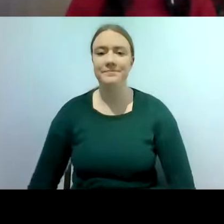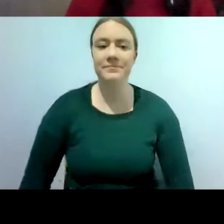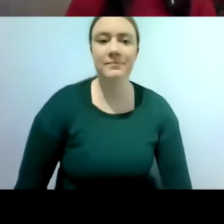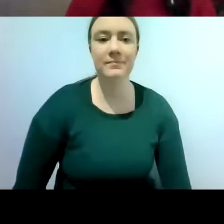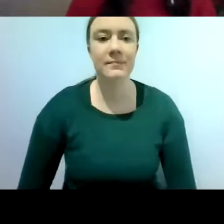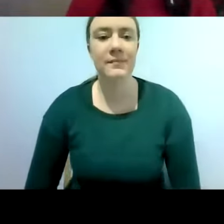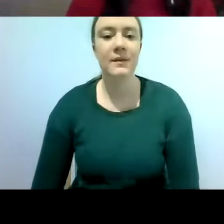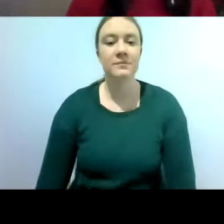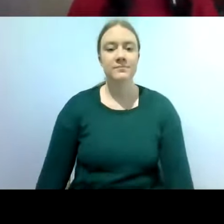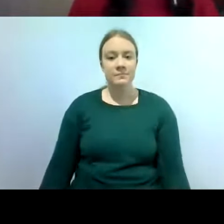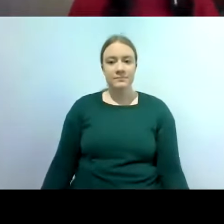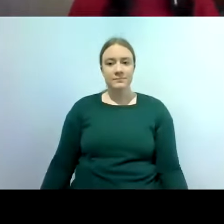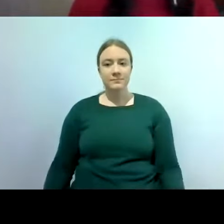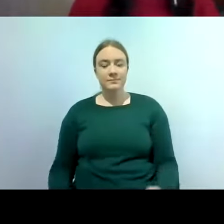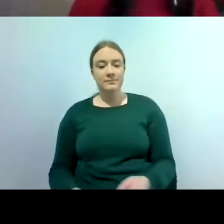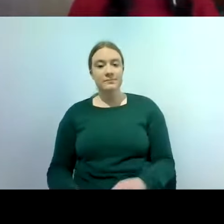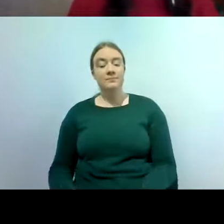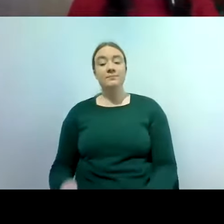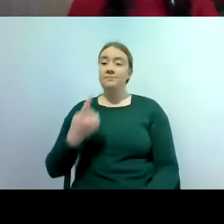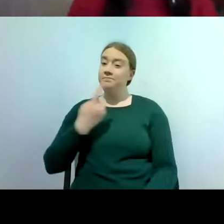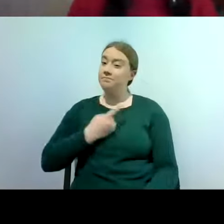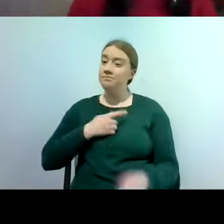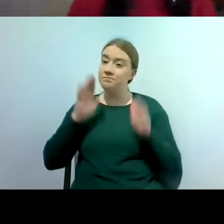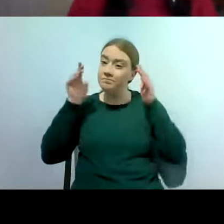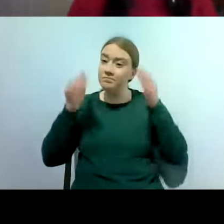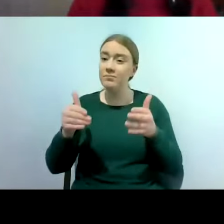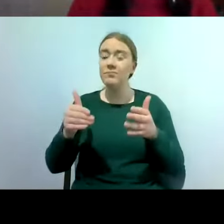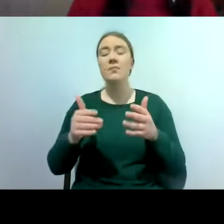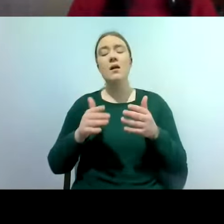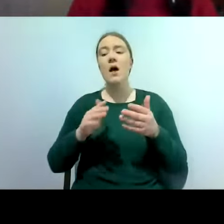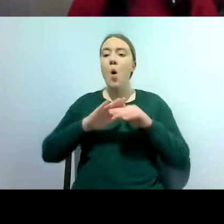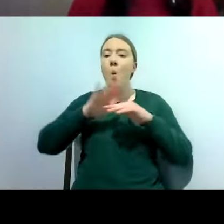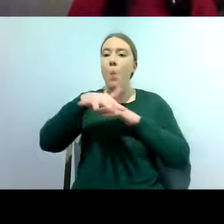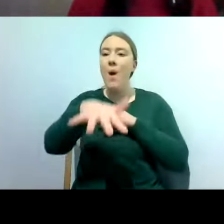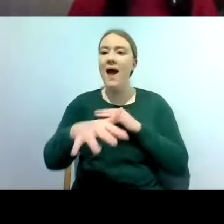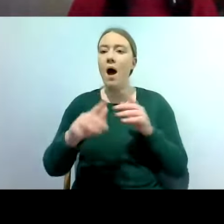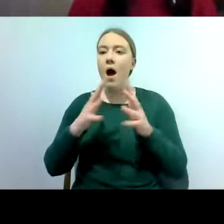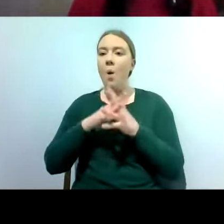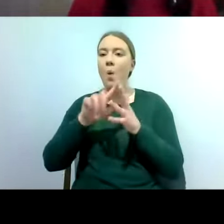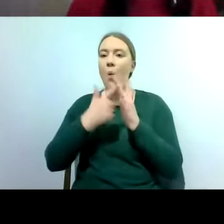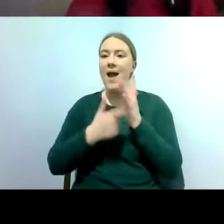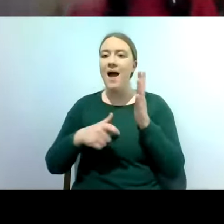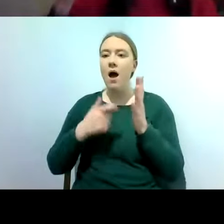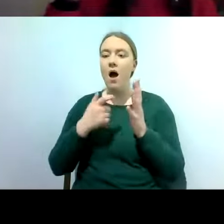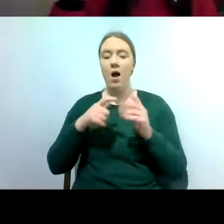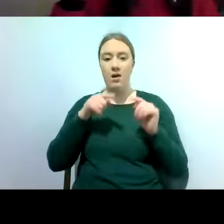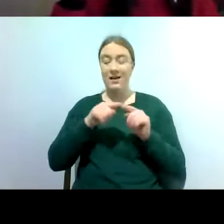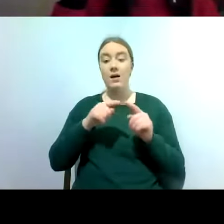and i was also interested in some of the weirs in the rivers so powick weir is the top right photo